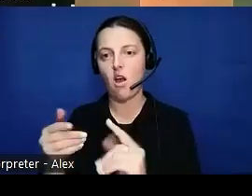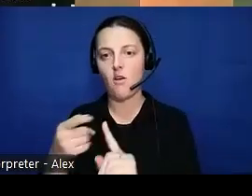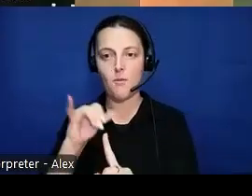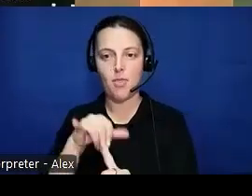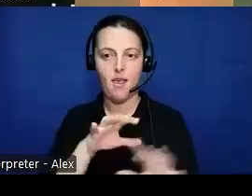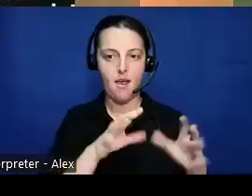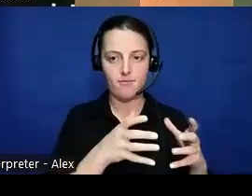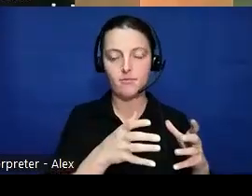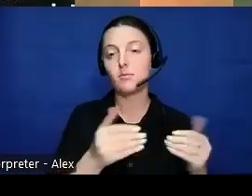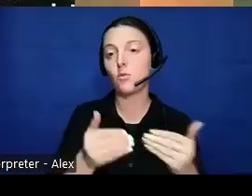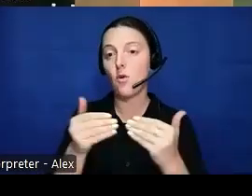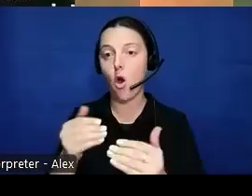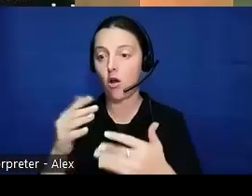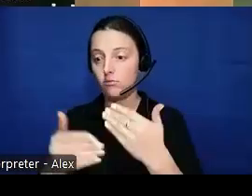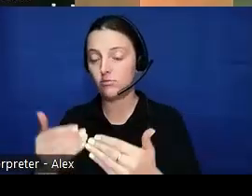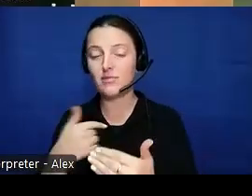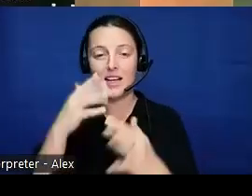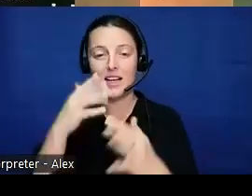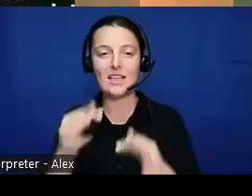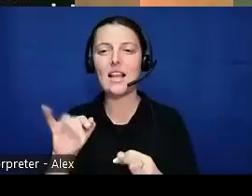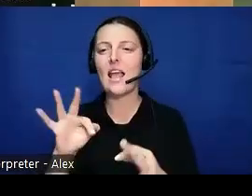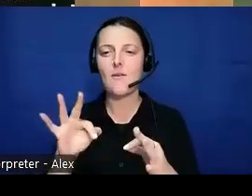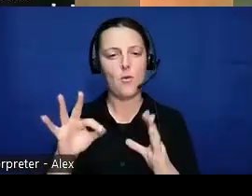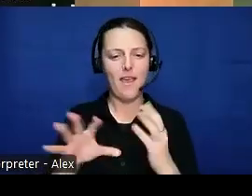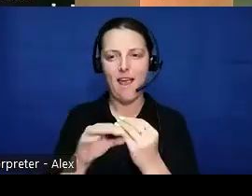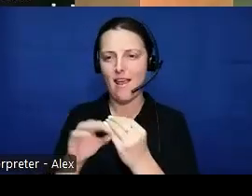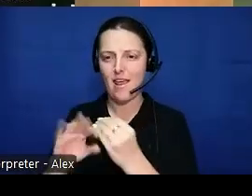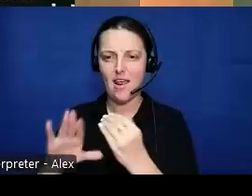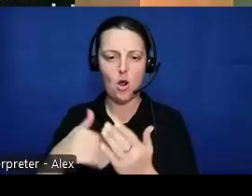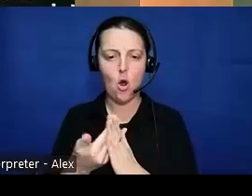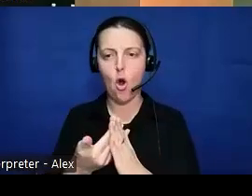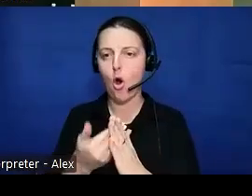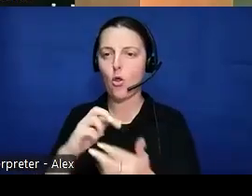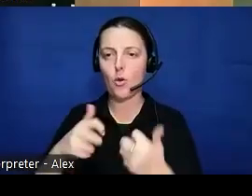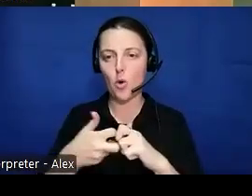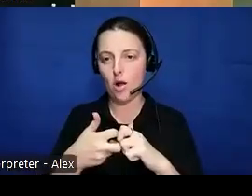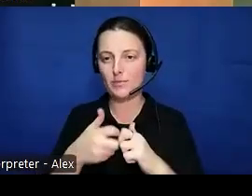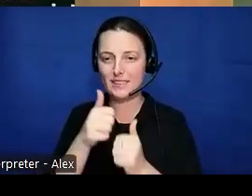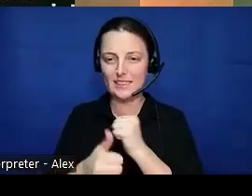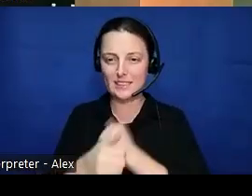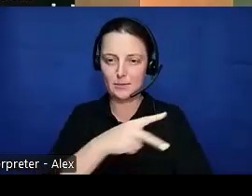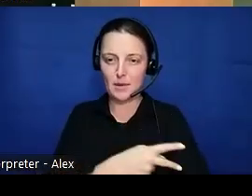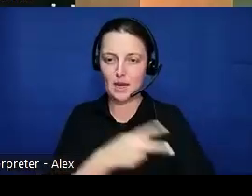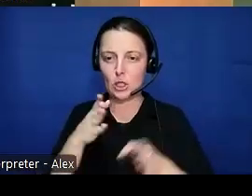problems that patients have, by the way, you know, even a simple problem like itching or